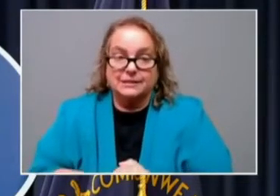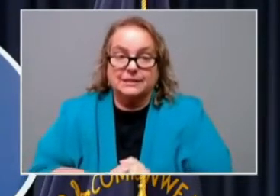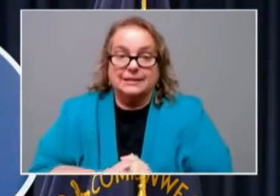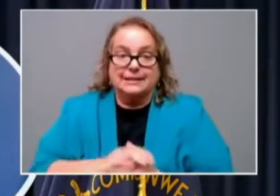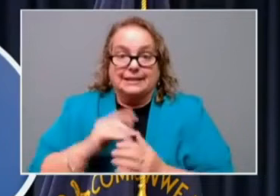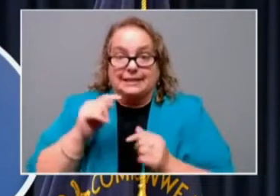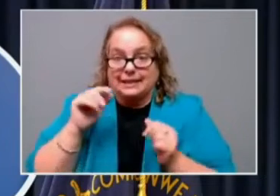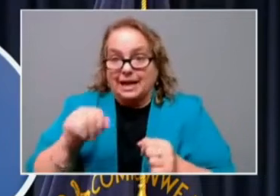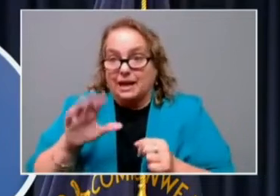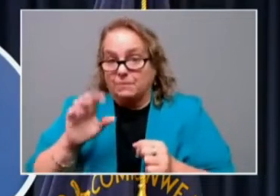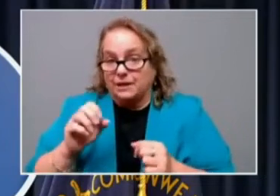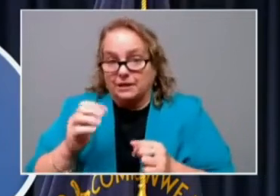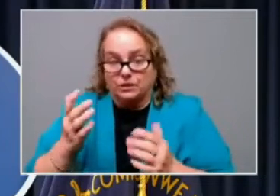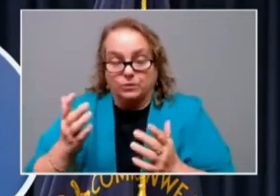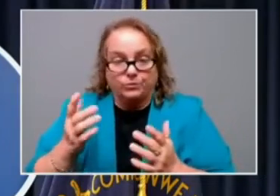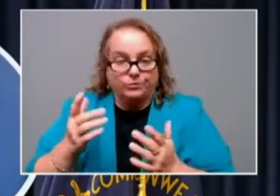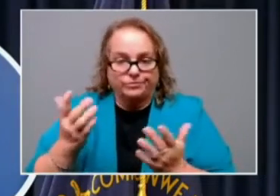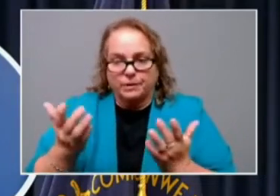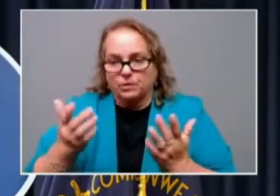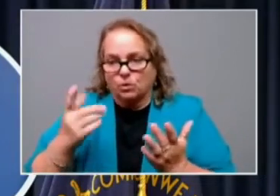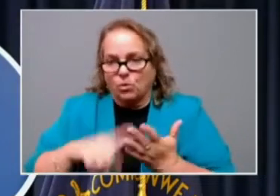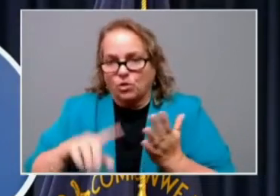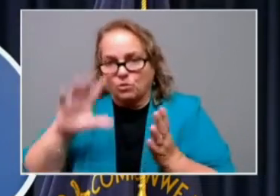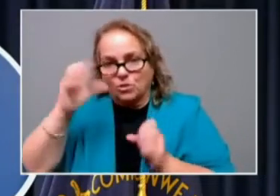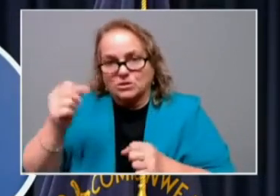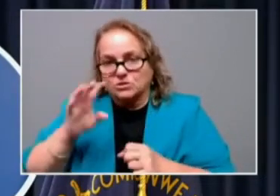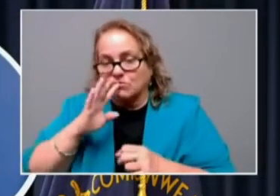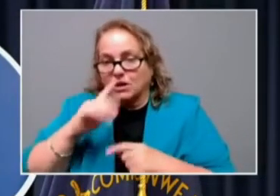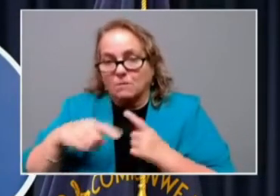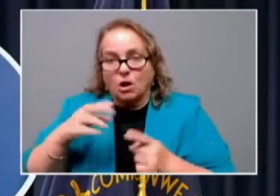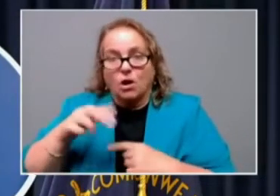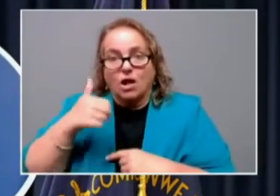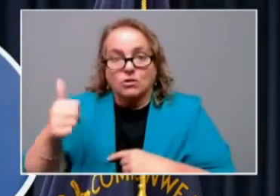the president is talking about or others. I think we, we have misnamed